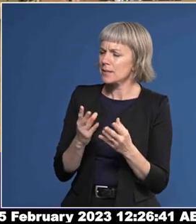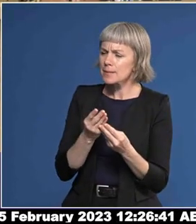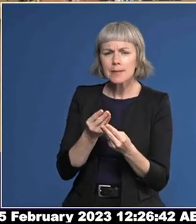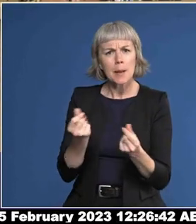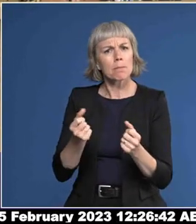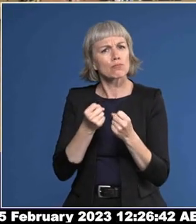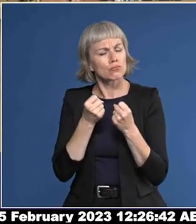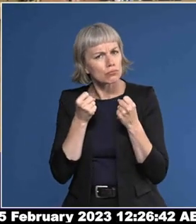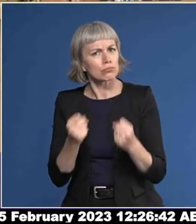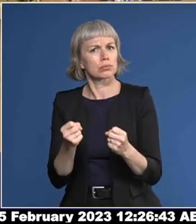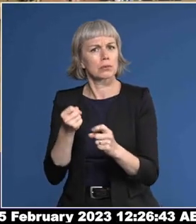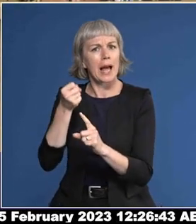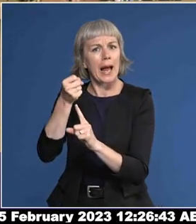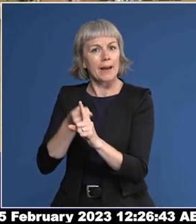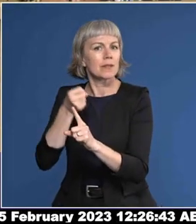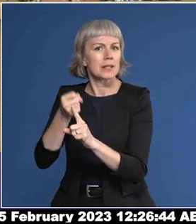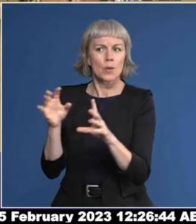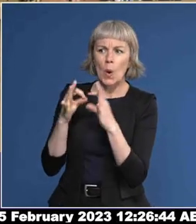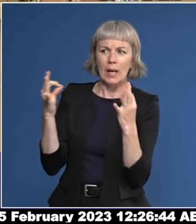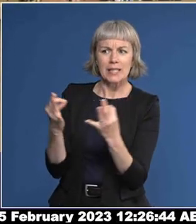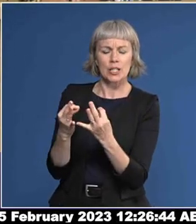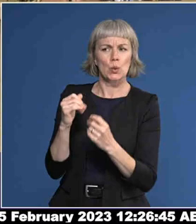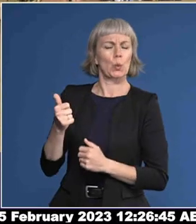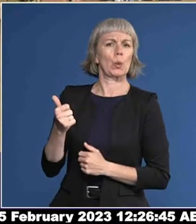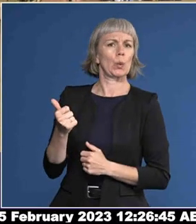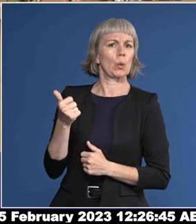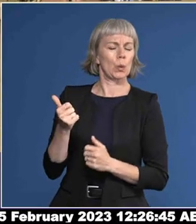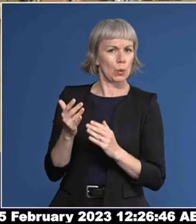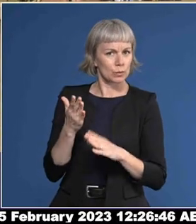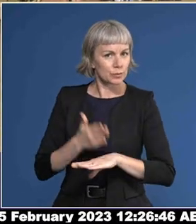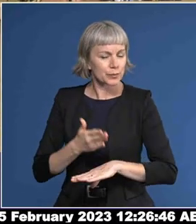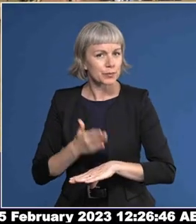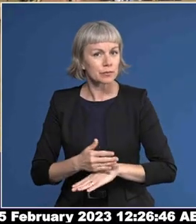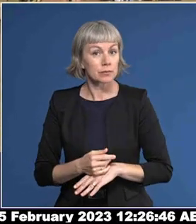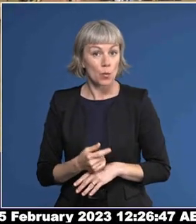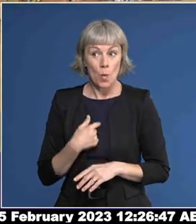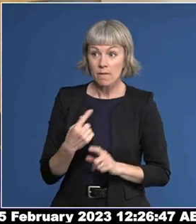disability, and the Royal Commission has met and heard evidence from a number of people